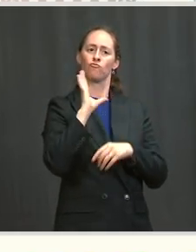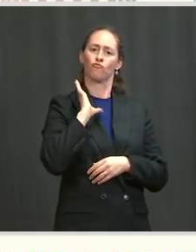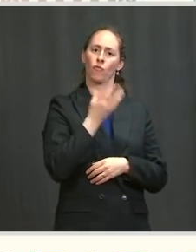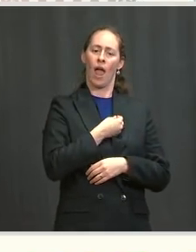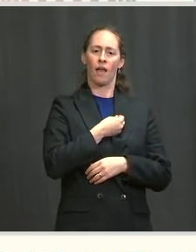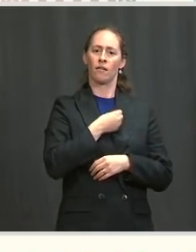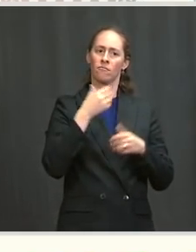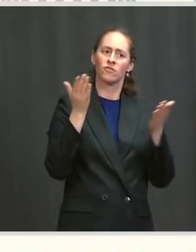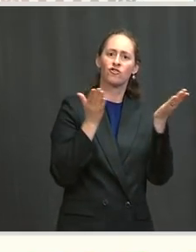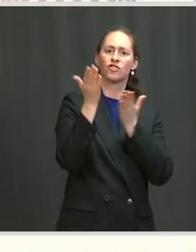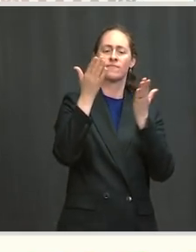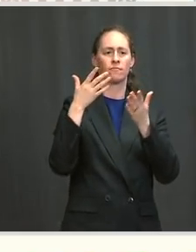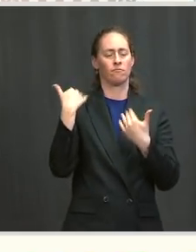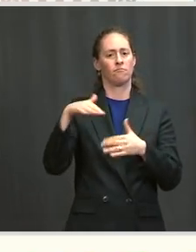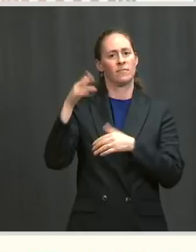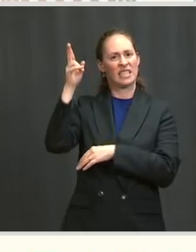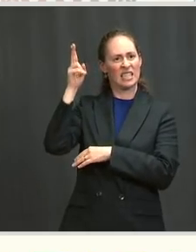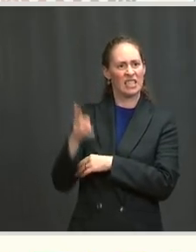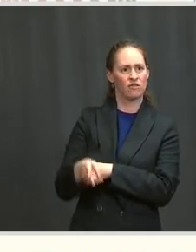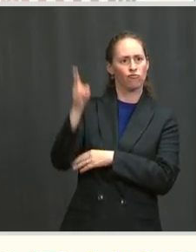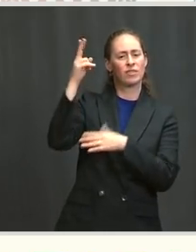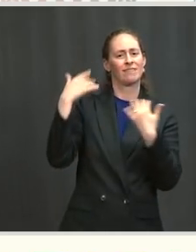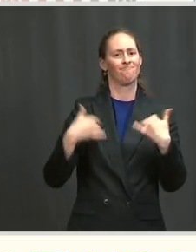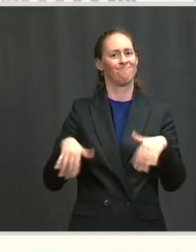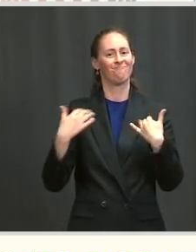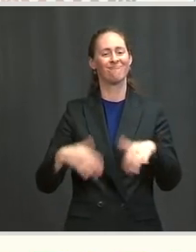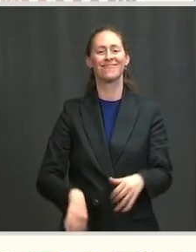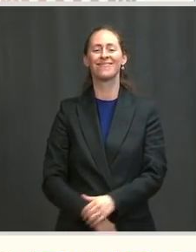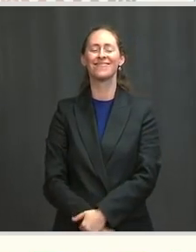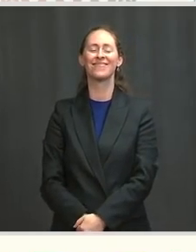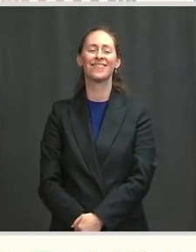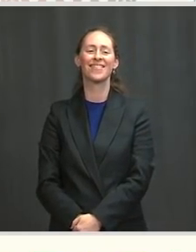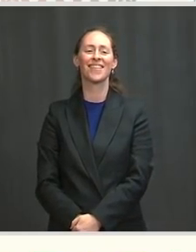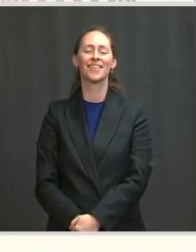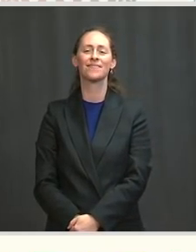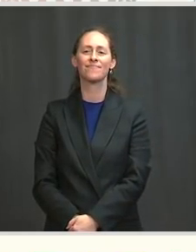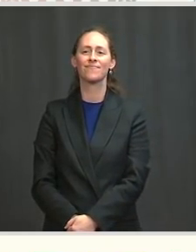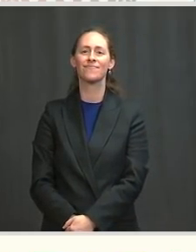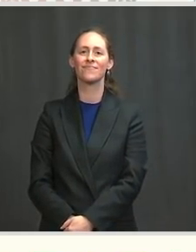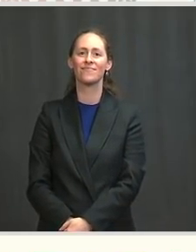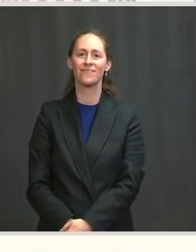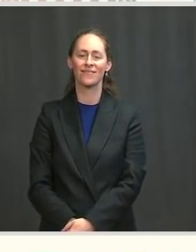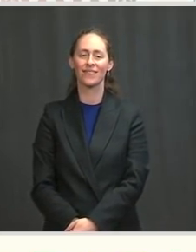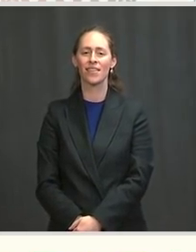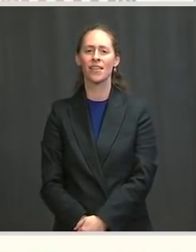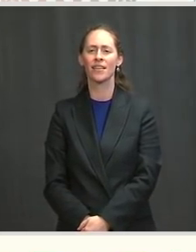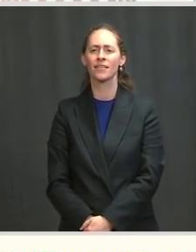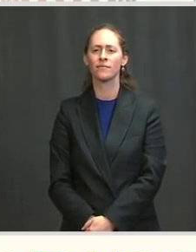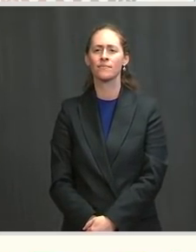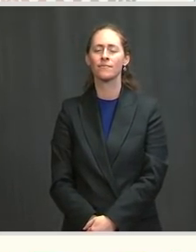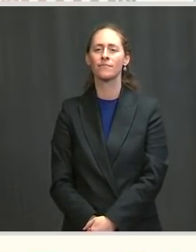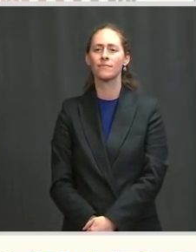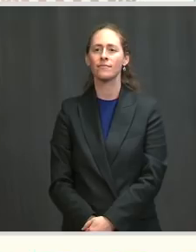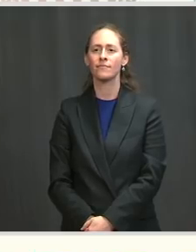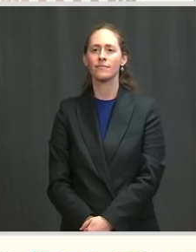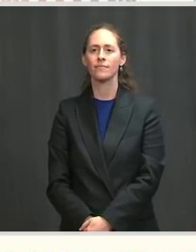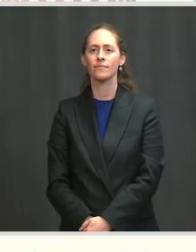Senator.